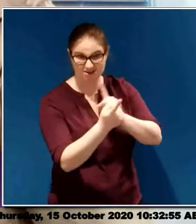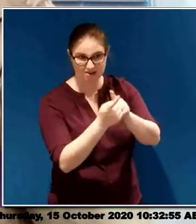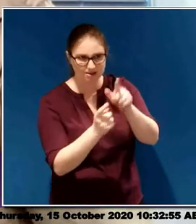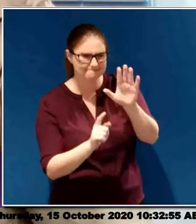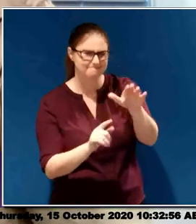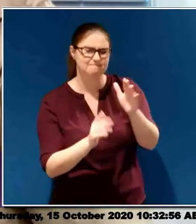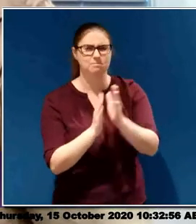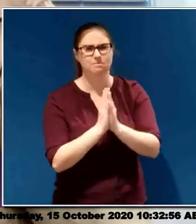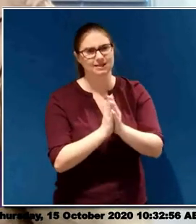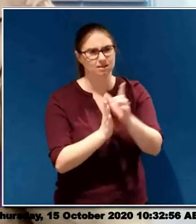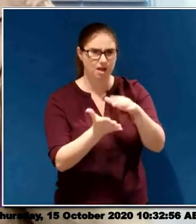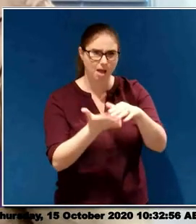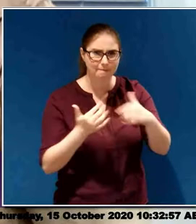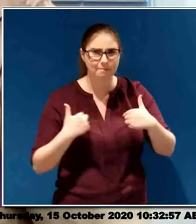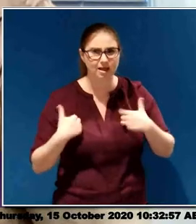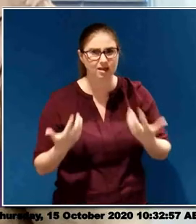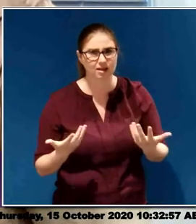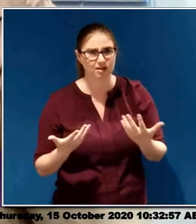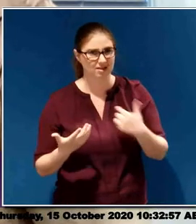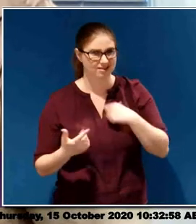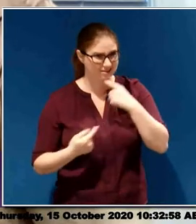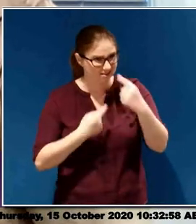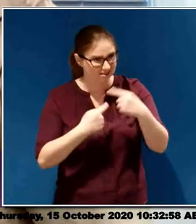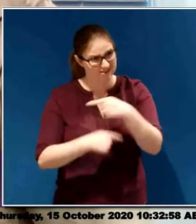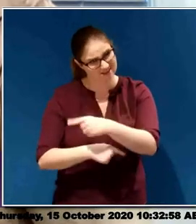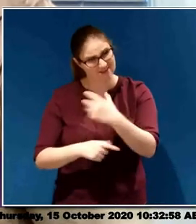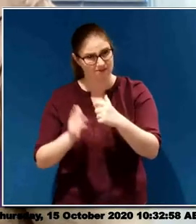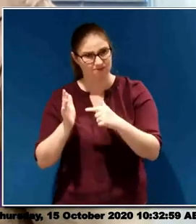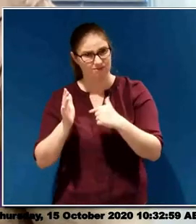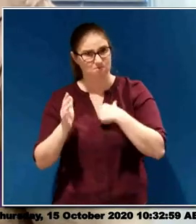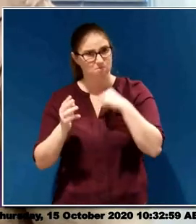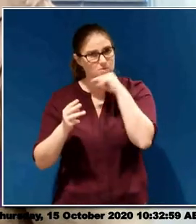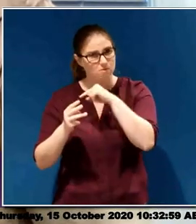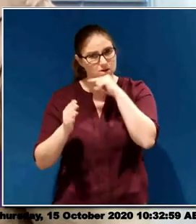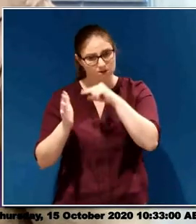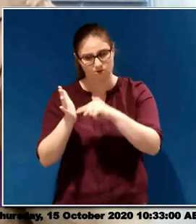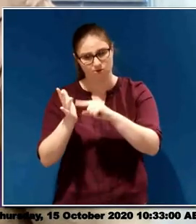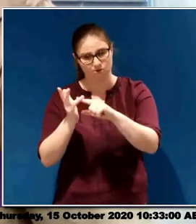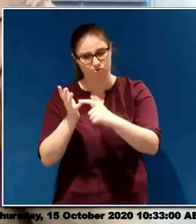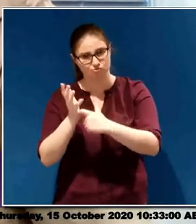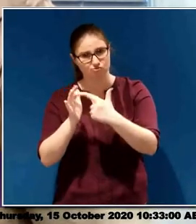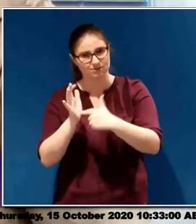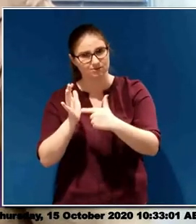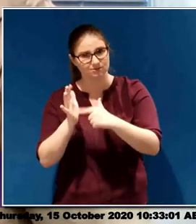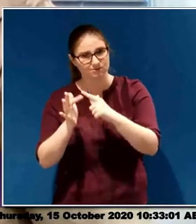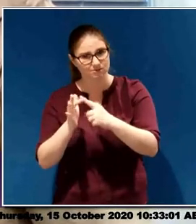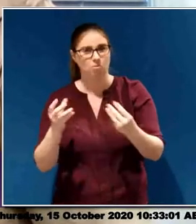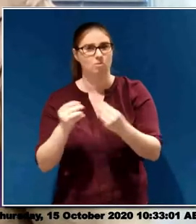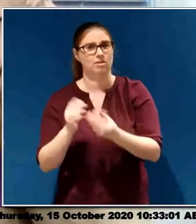We have a son with Tourette's, plus we're losing him, what can you offer